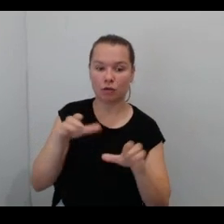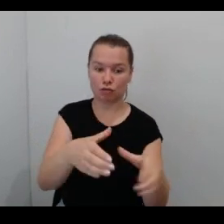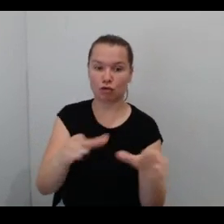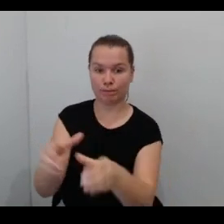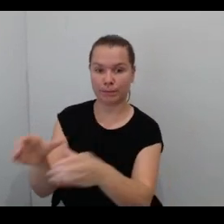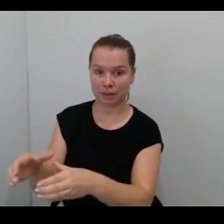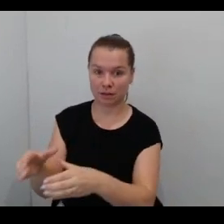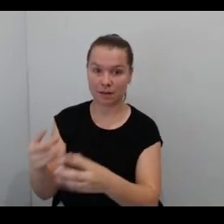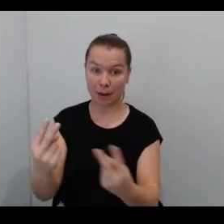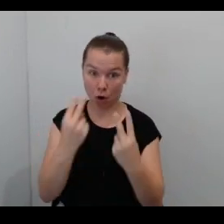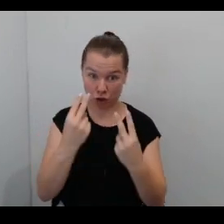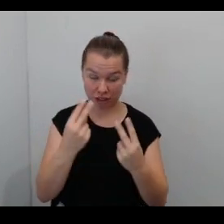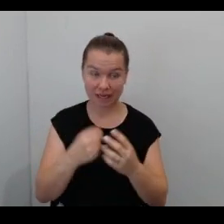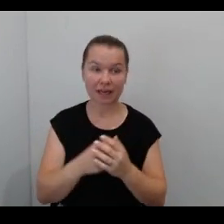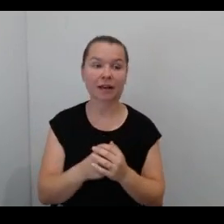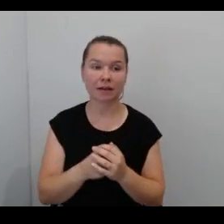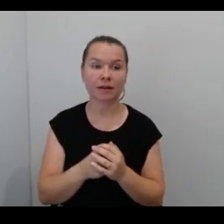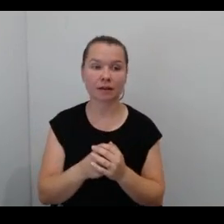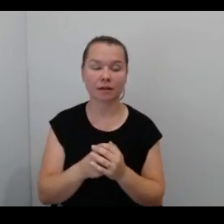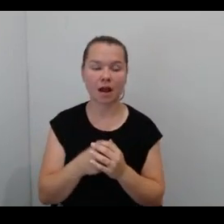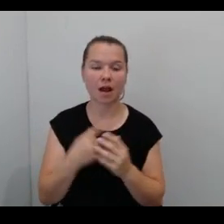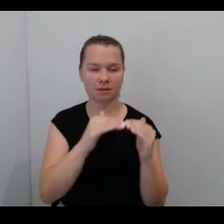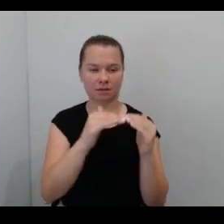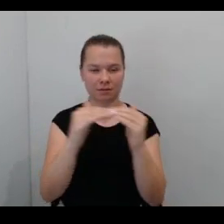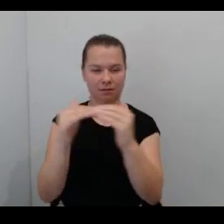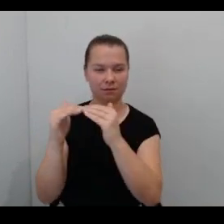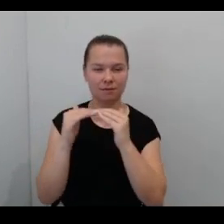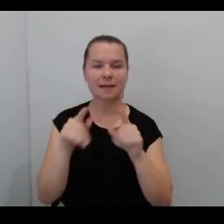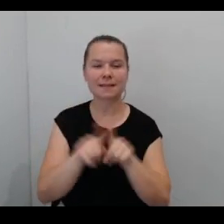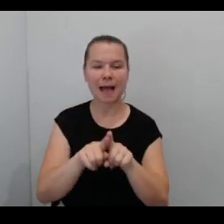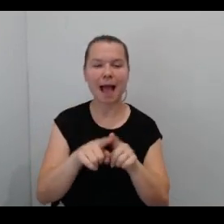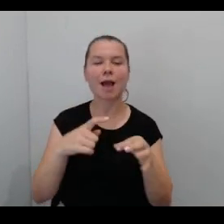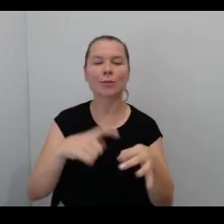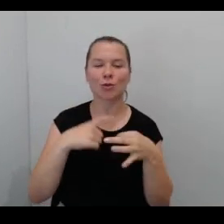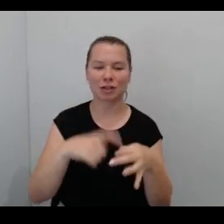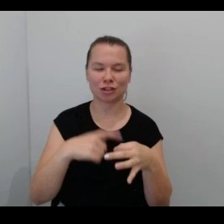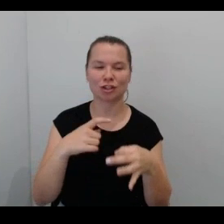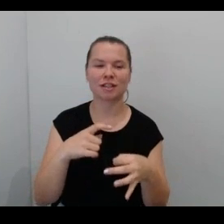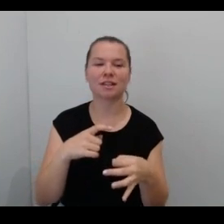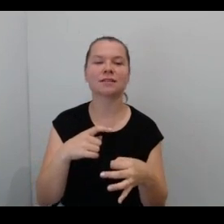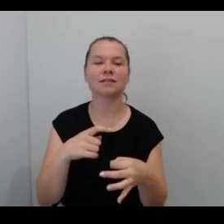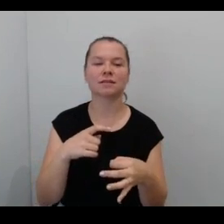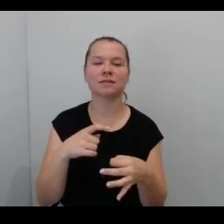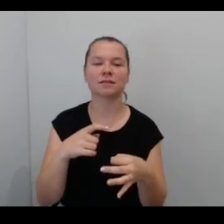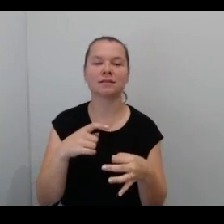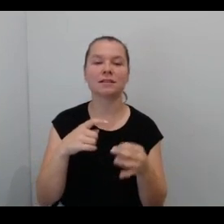I can see some consistency with people who are suffering from domestic and family violence.